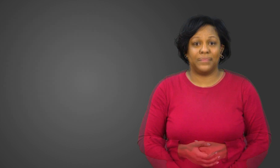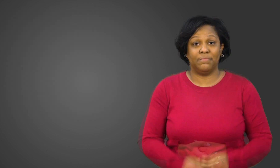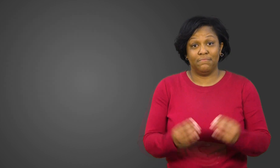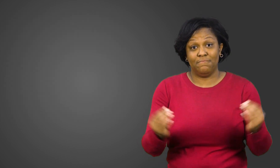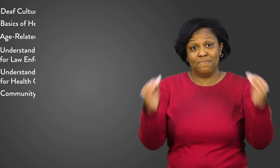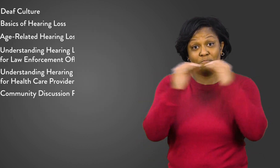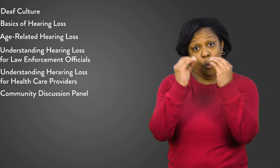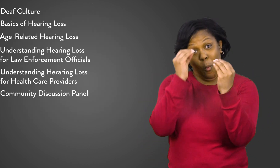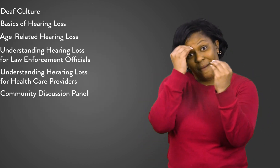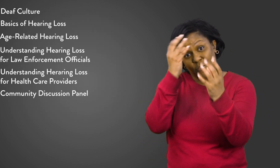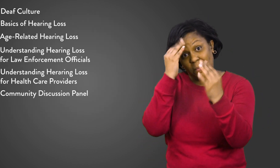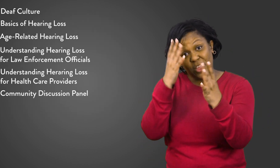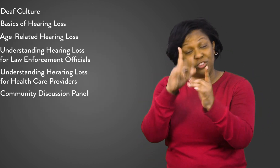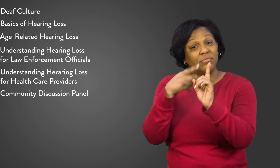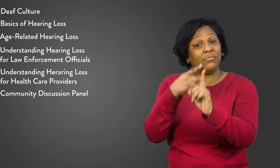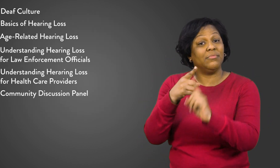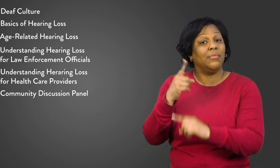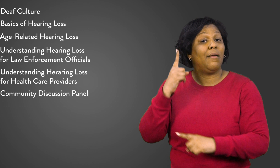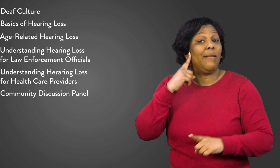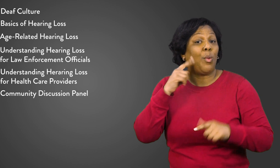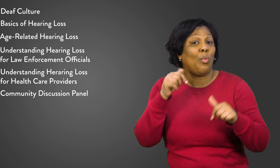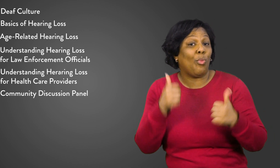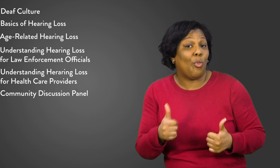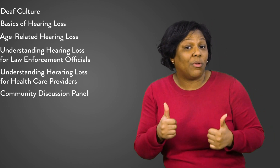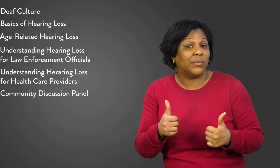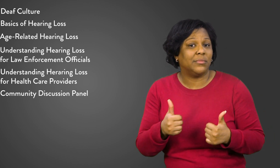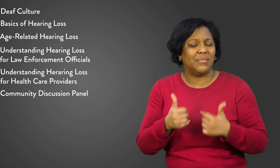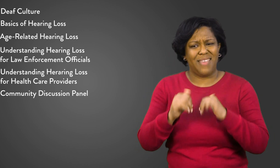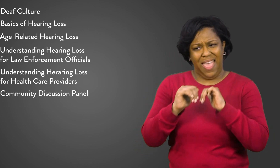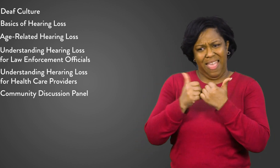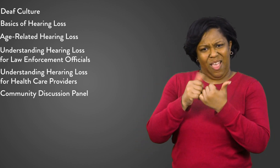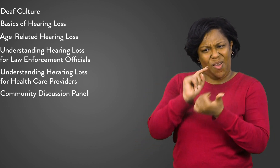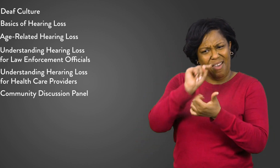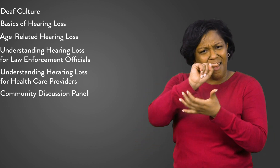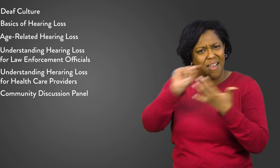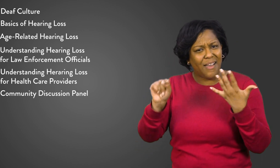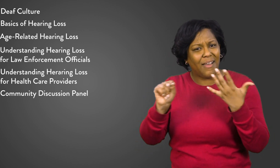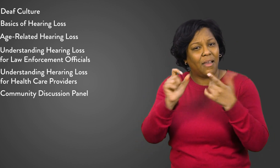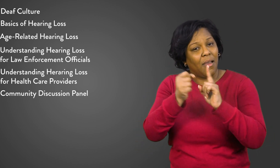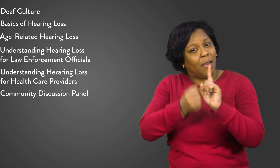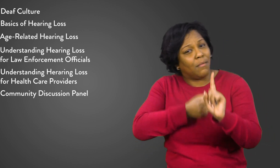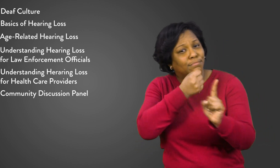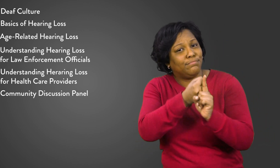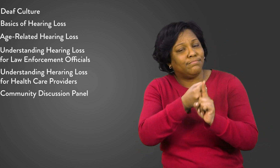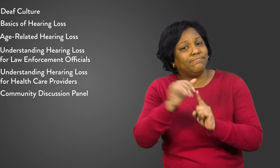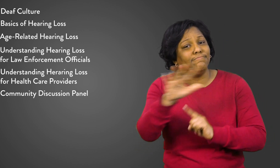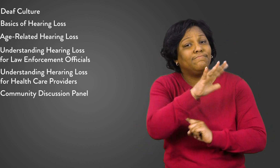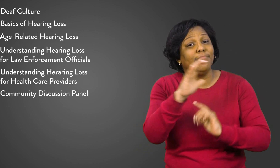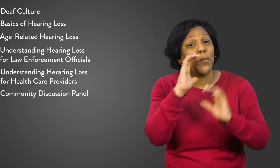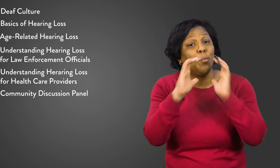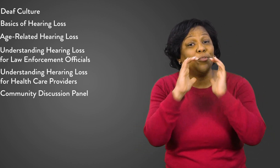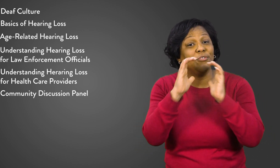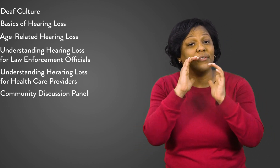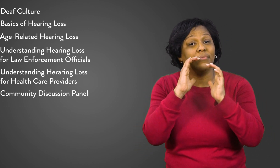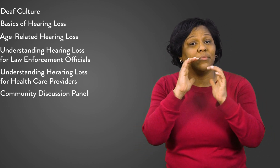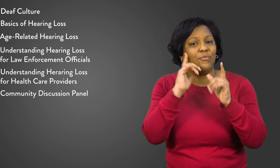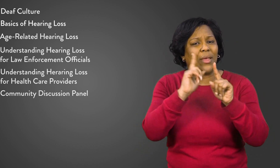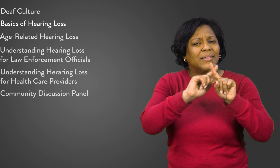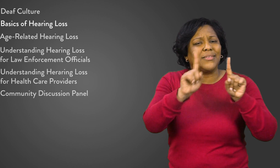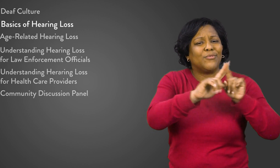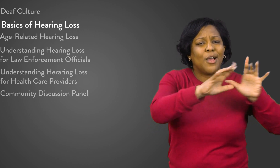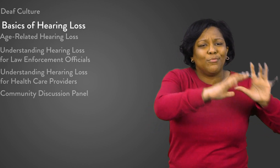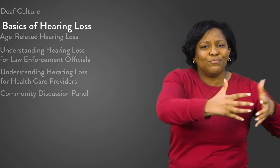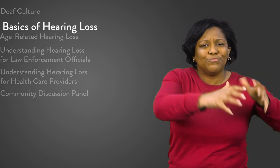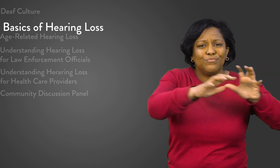For more information about hearing loss and how it impacts communication in each population